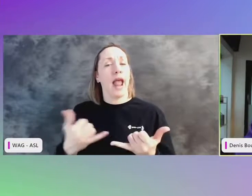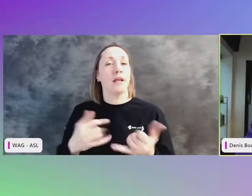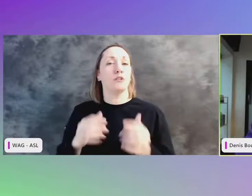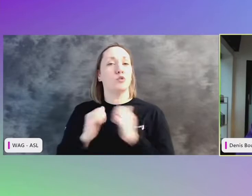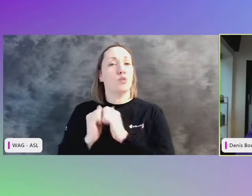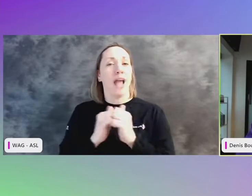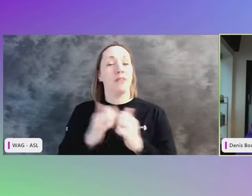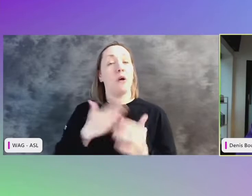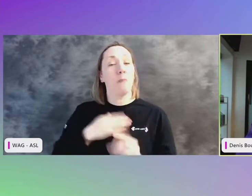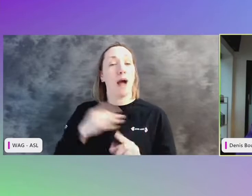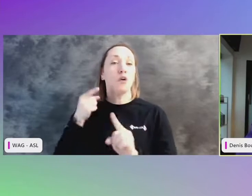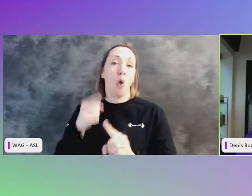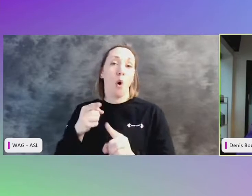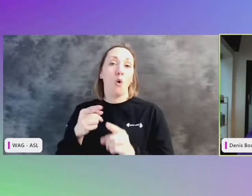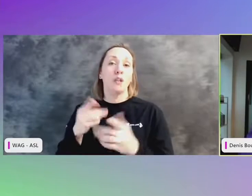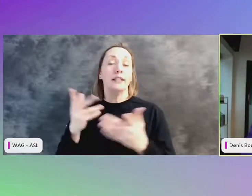particularly dear You will to me. figure out as we go